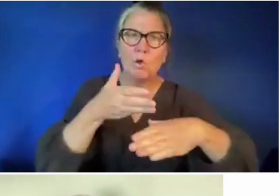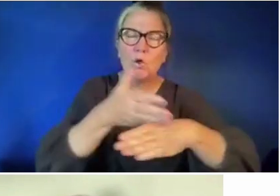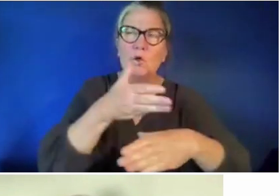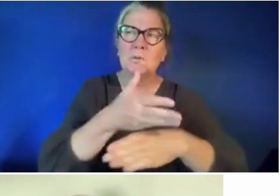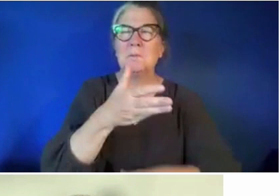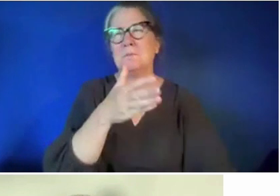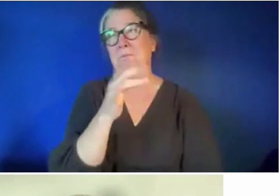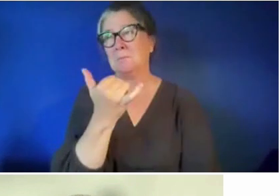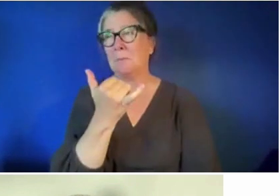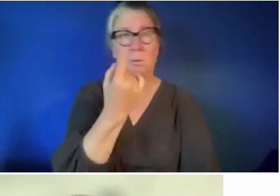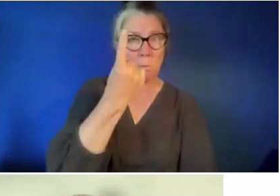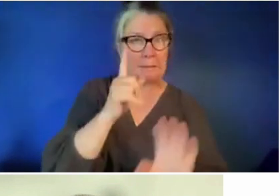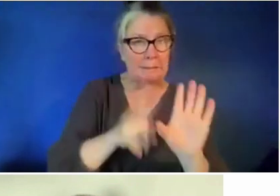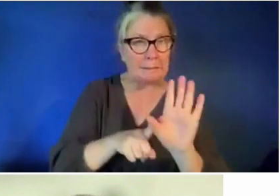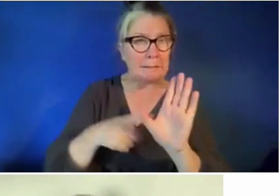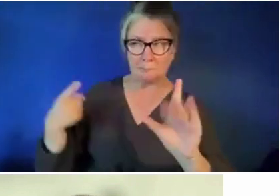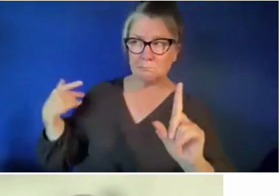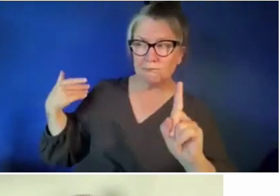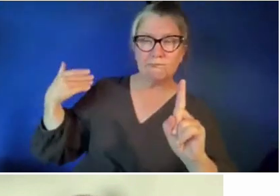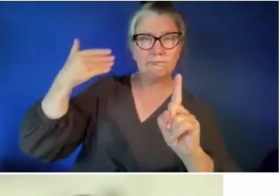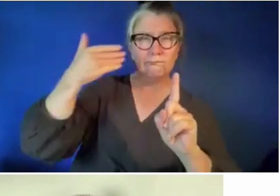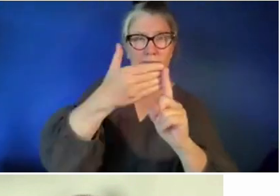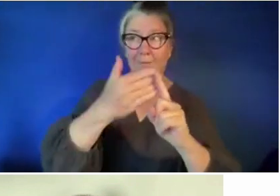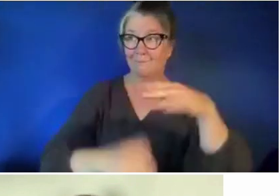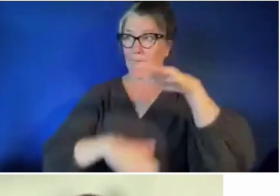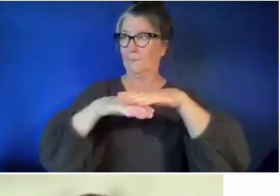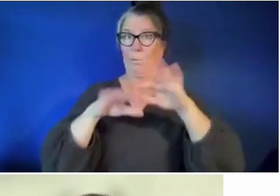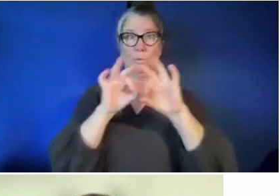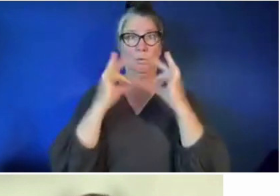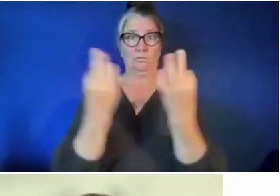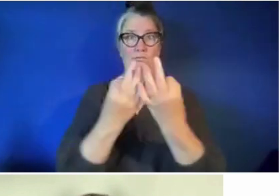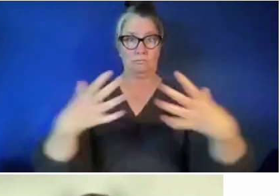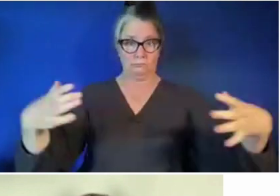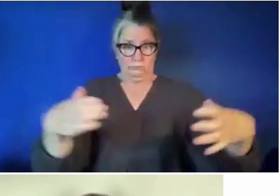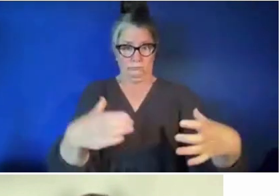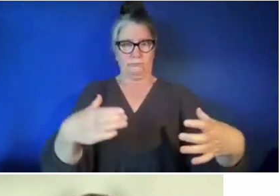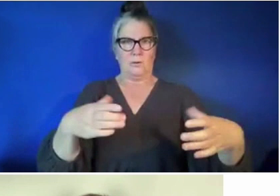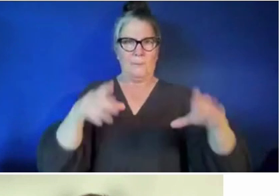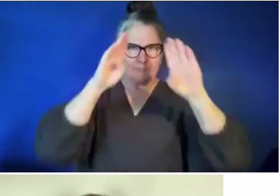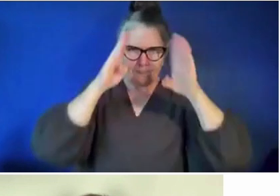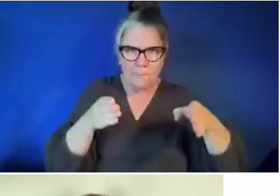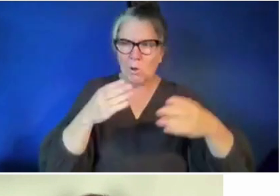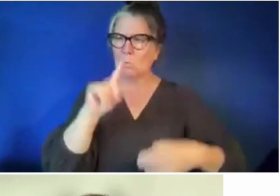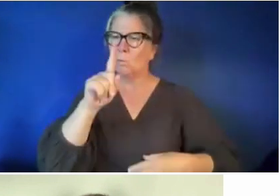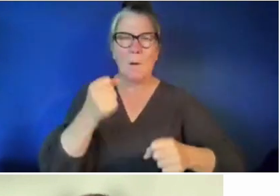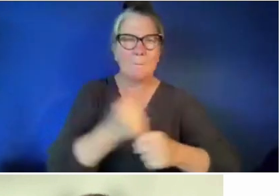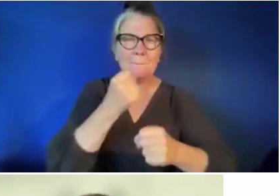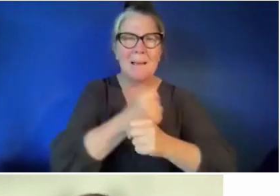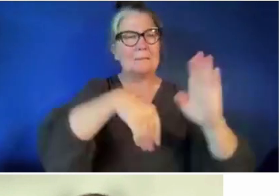well, 12 months really as a whole organisation in developing a set of principles and behaviors